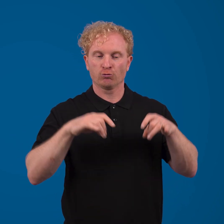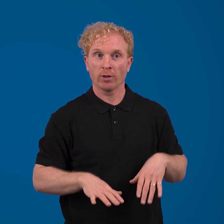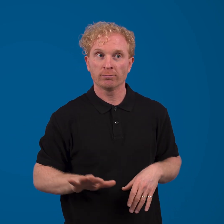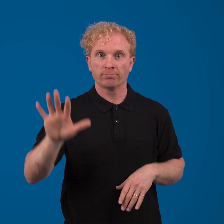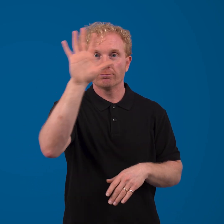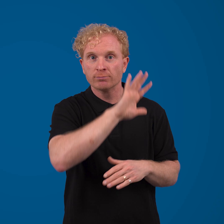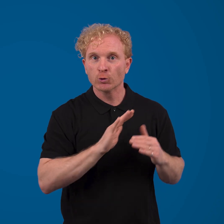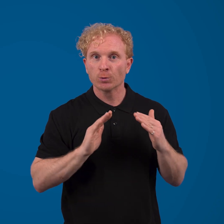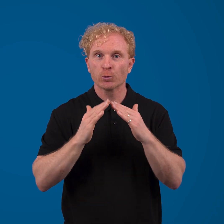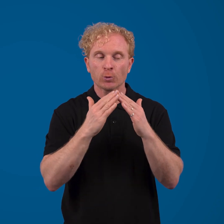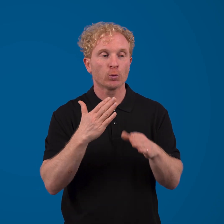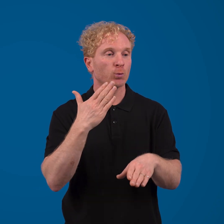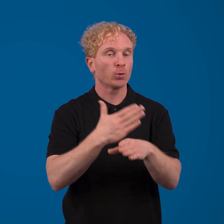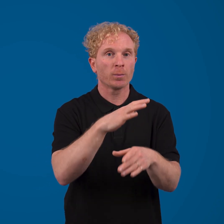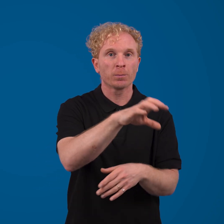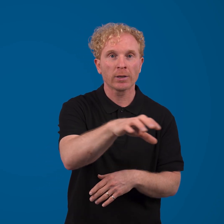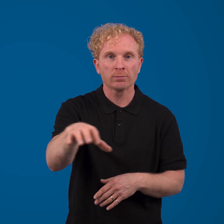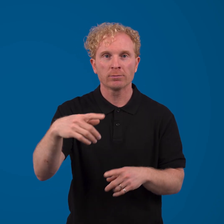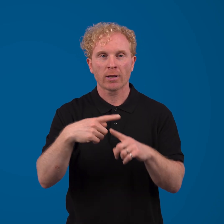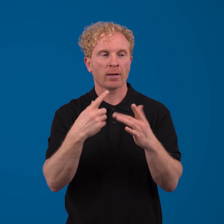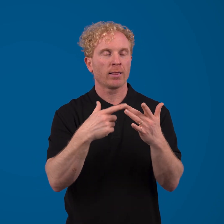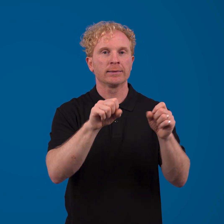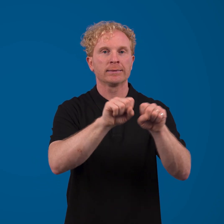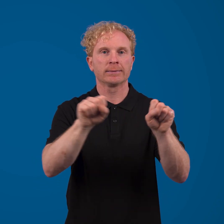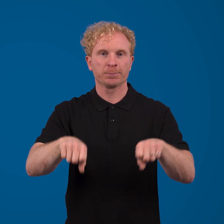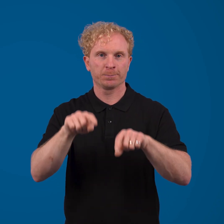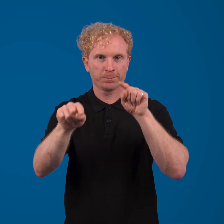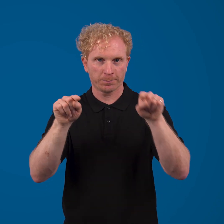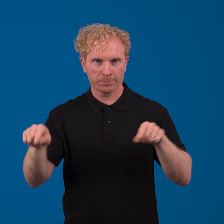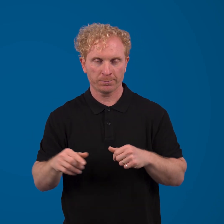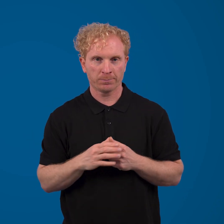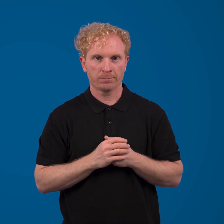in Australian communities, workplaces, and other systems.